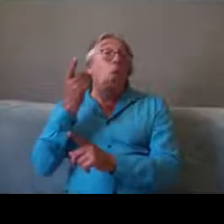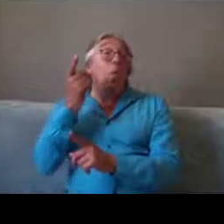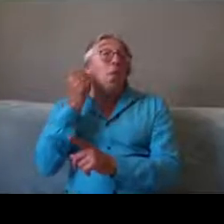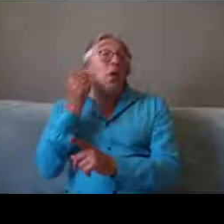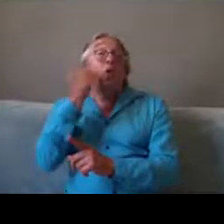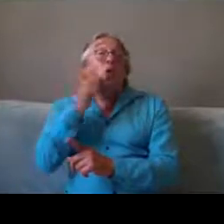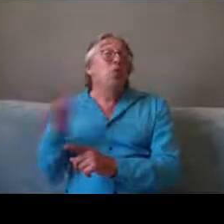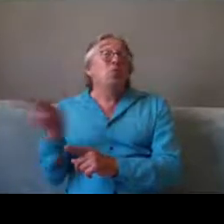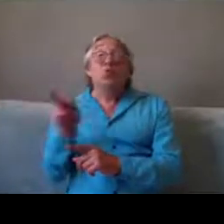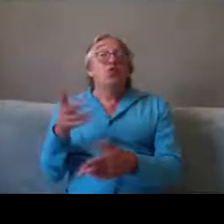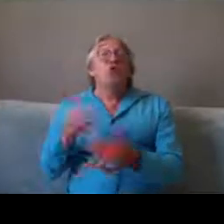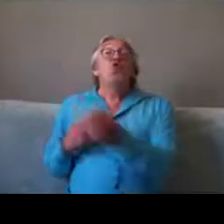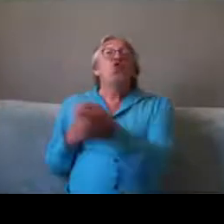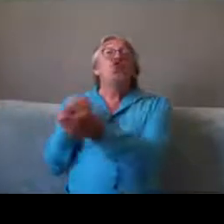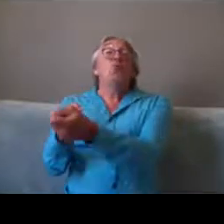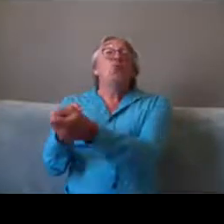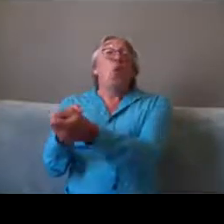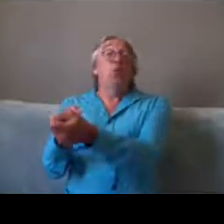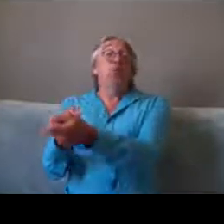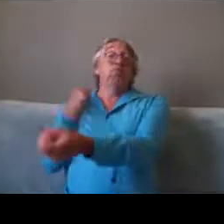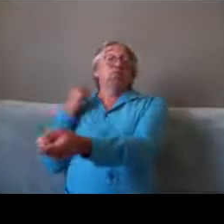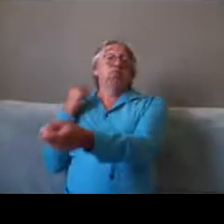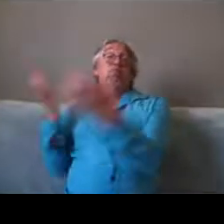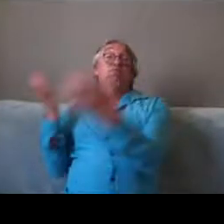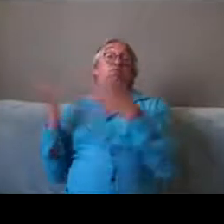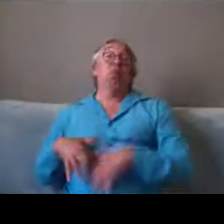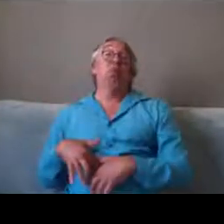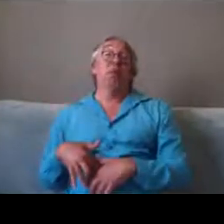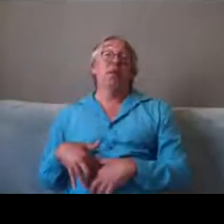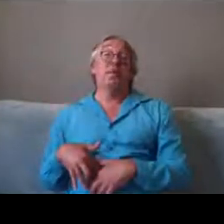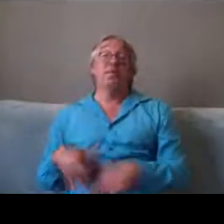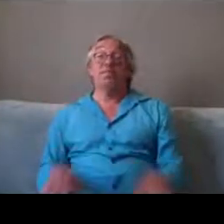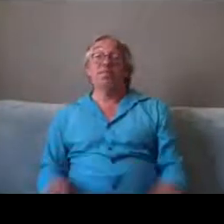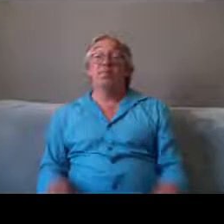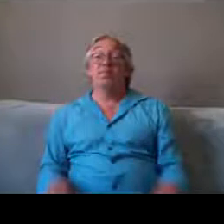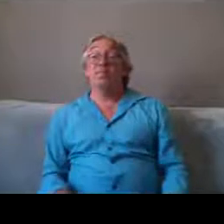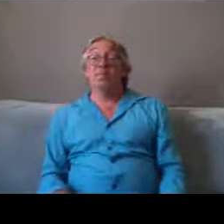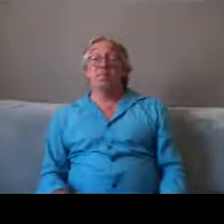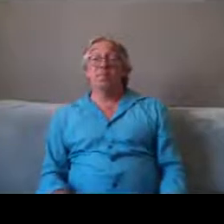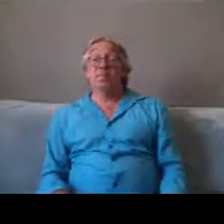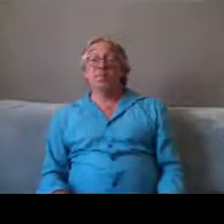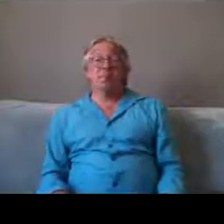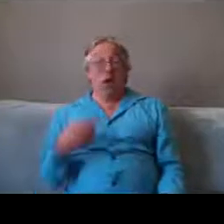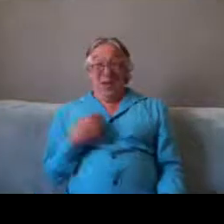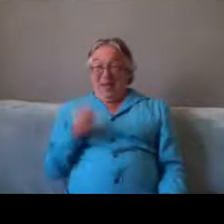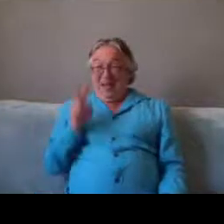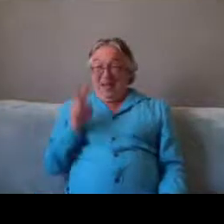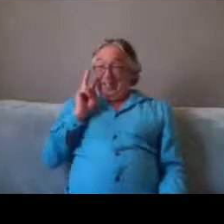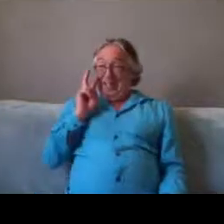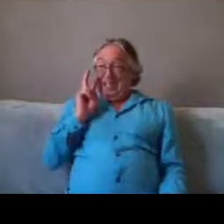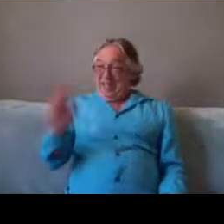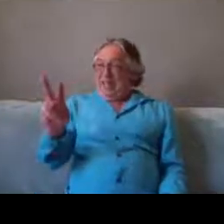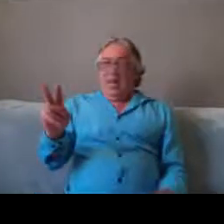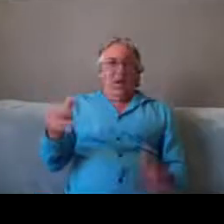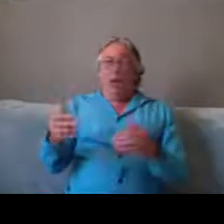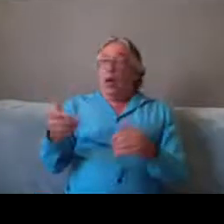Here we'd be talking about the classic Erasmus exchange where a student goes abroad to do a study,